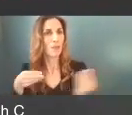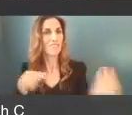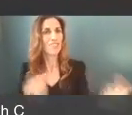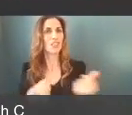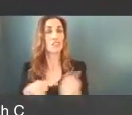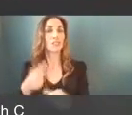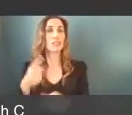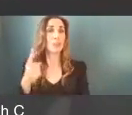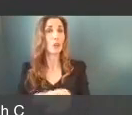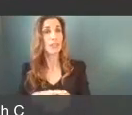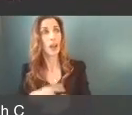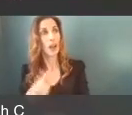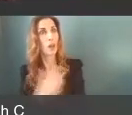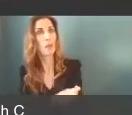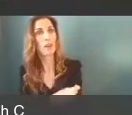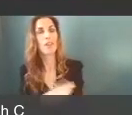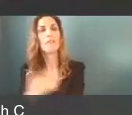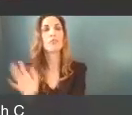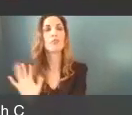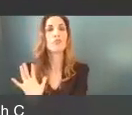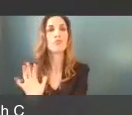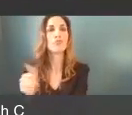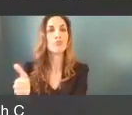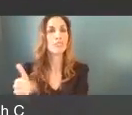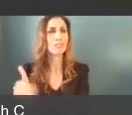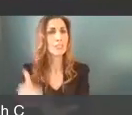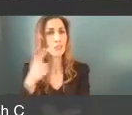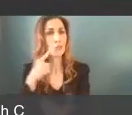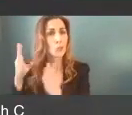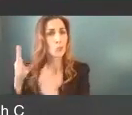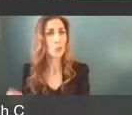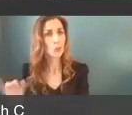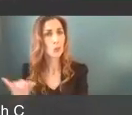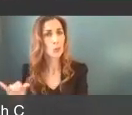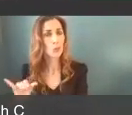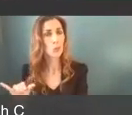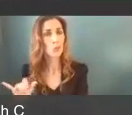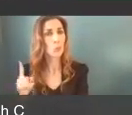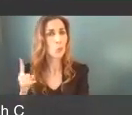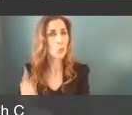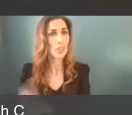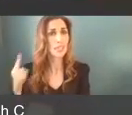certainly much more convenient for the senior to only have individuals come in once.